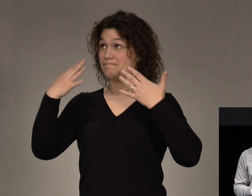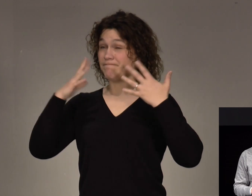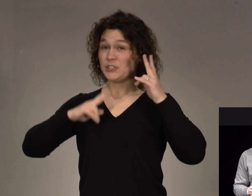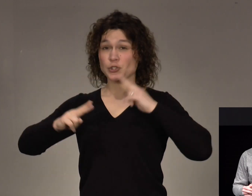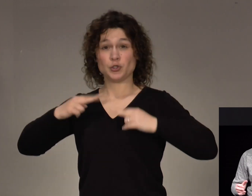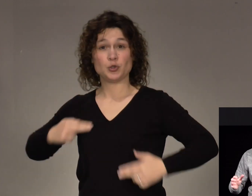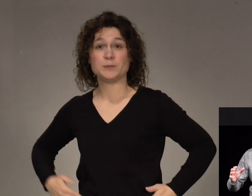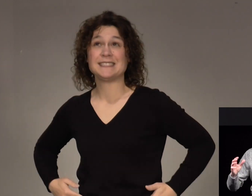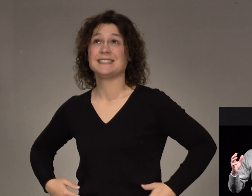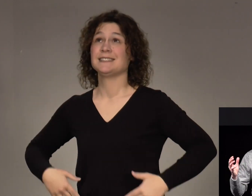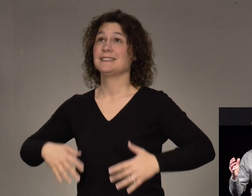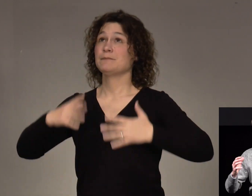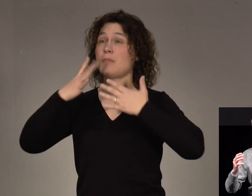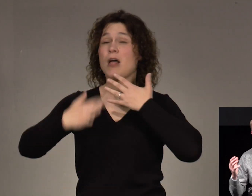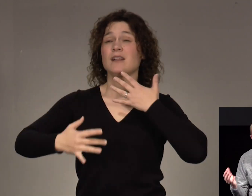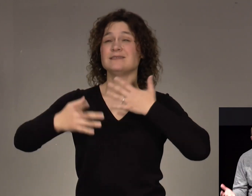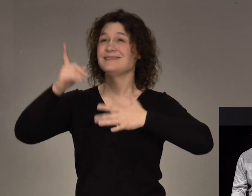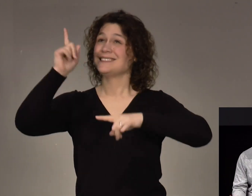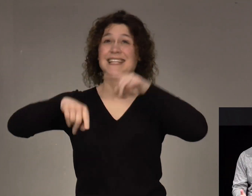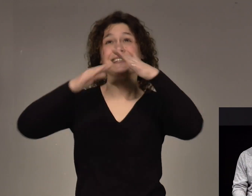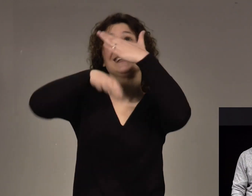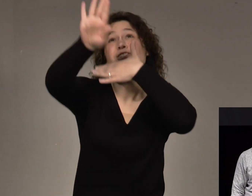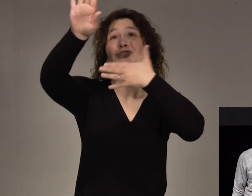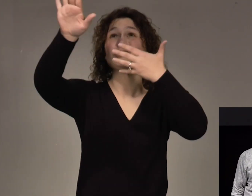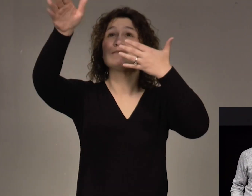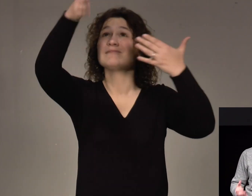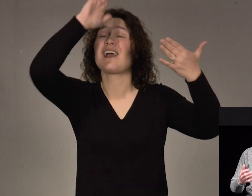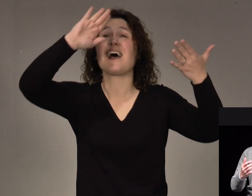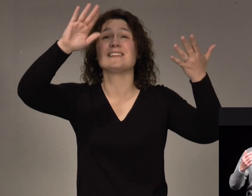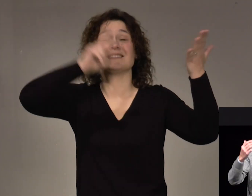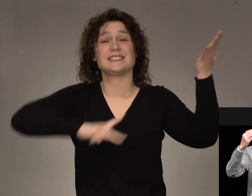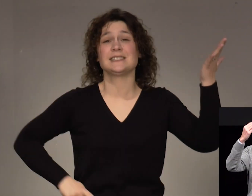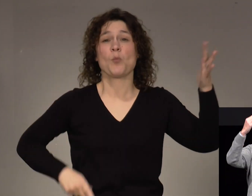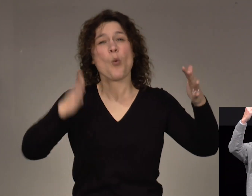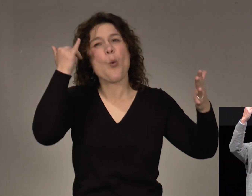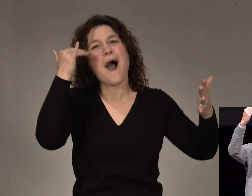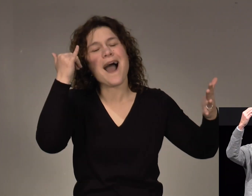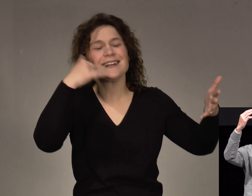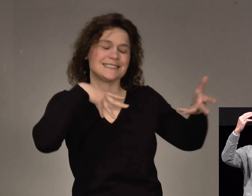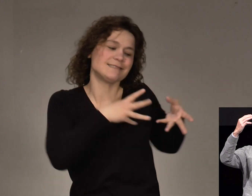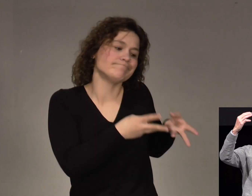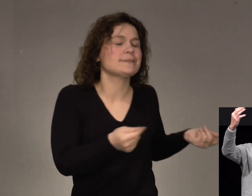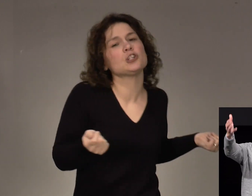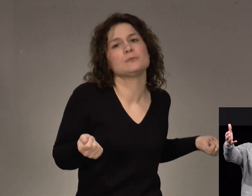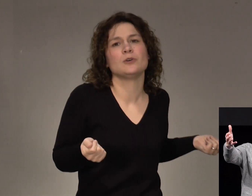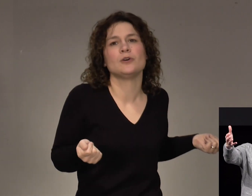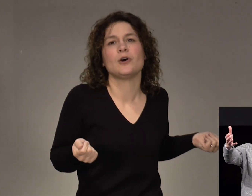of God. Why? Because it's--it's perishable. Our future home is imperishable